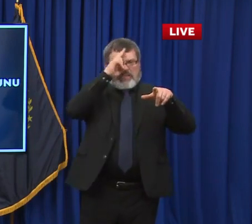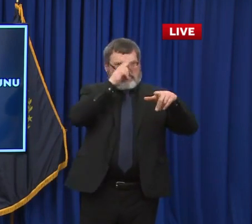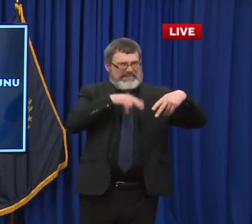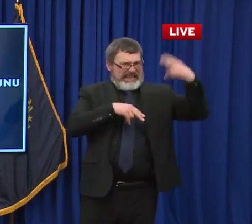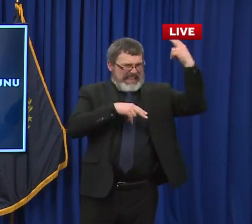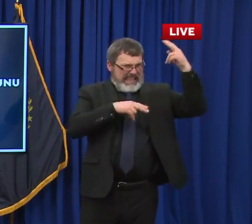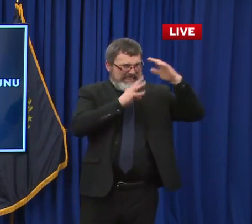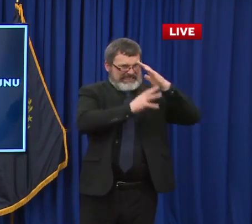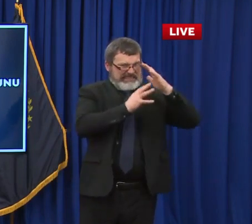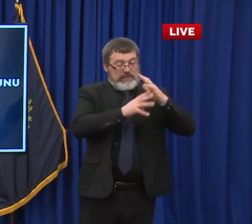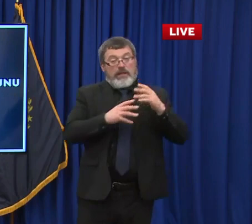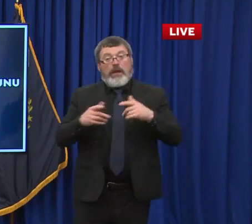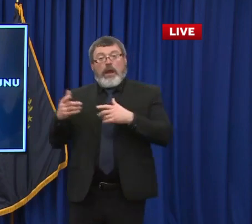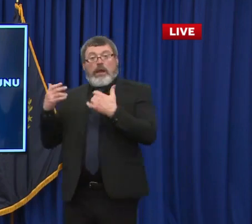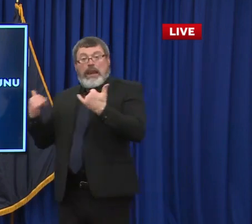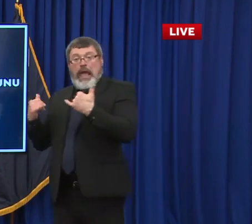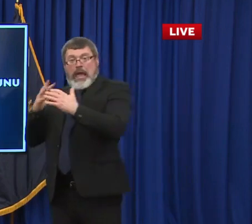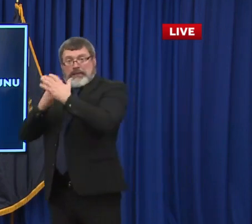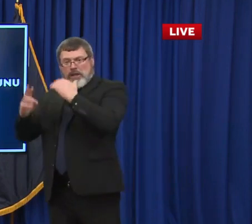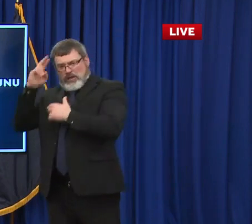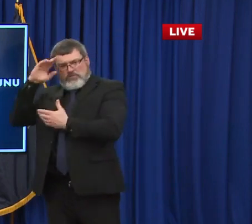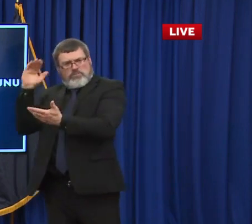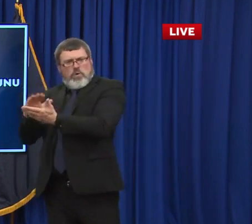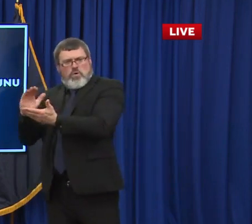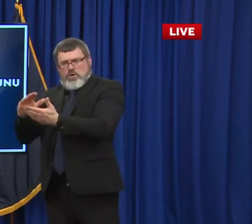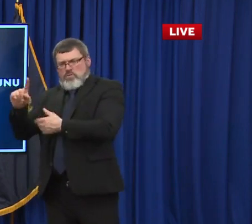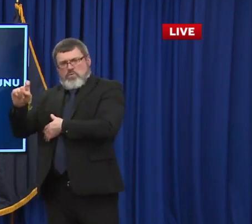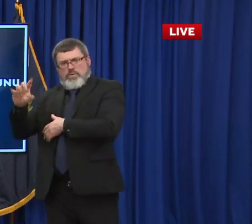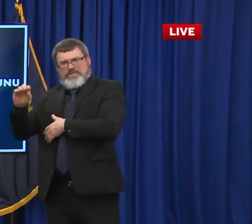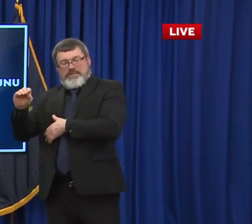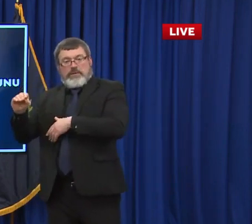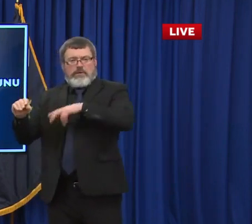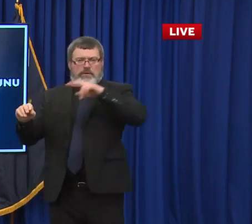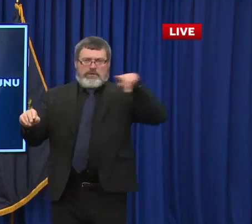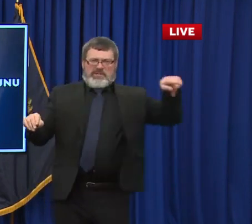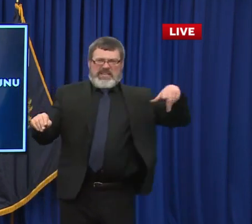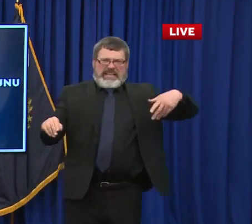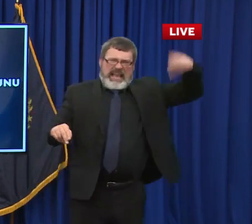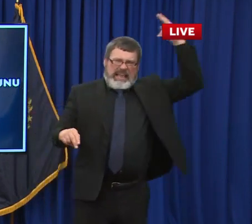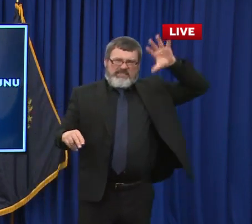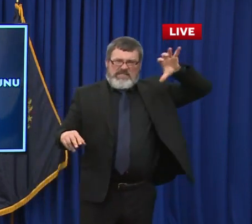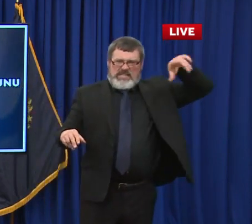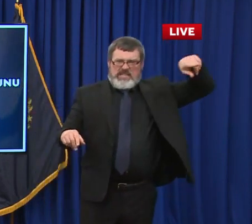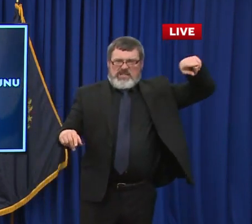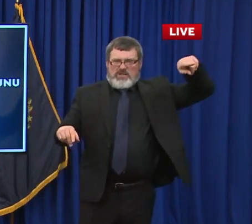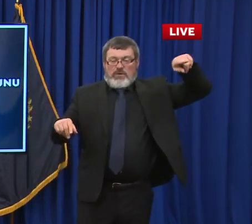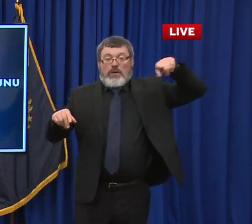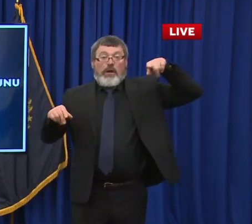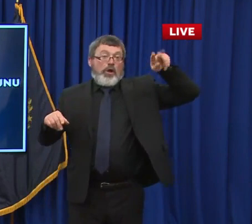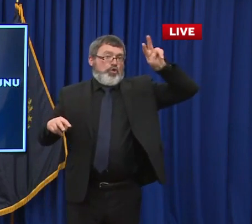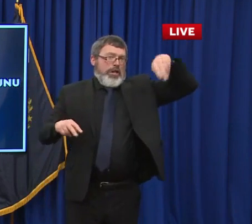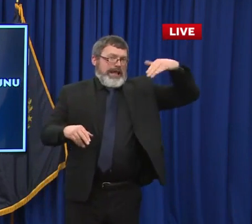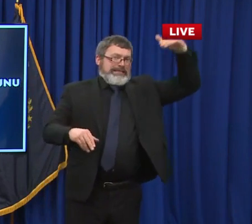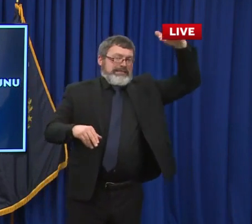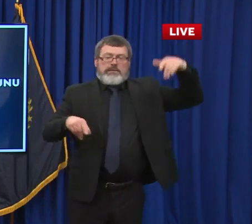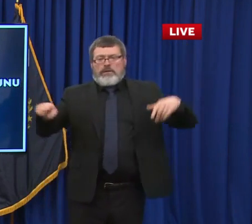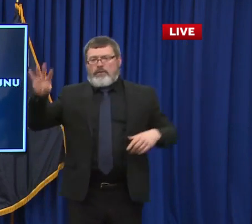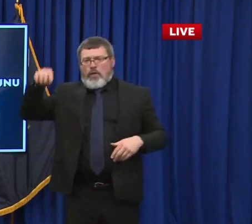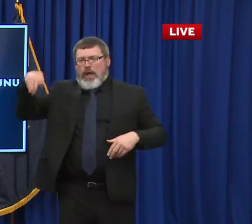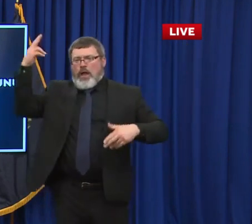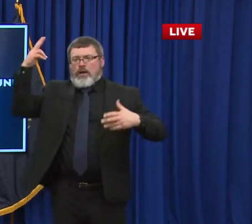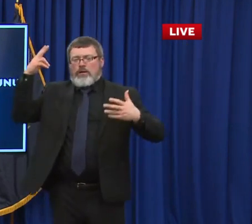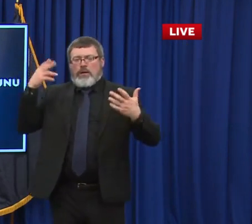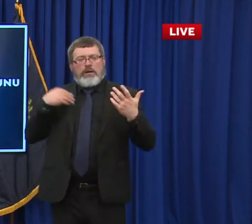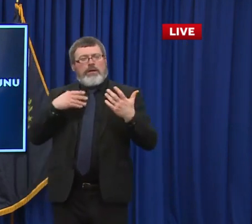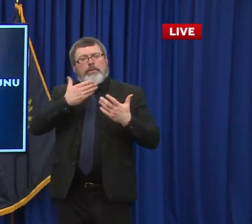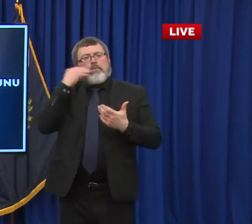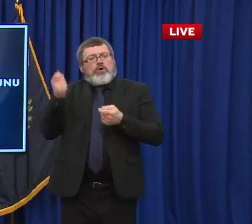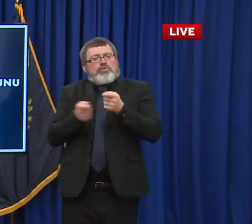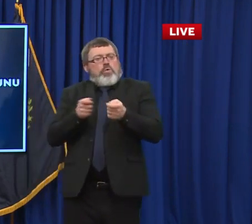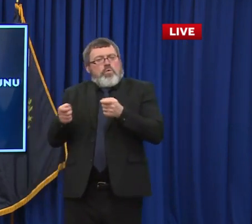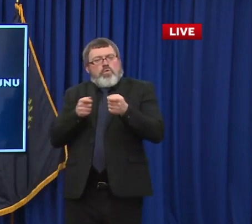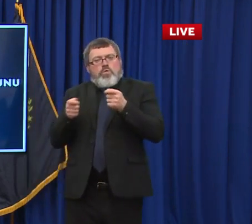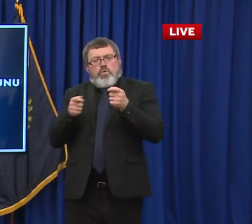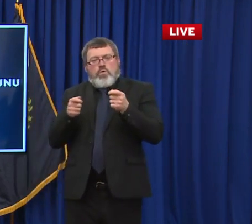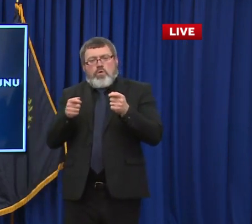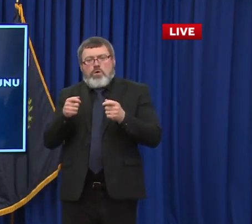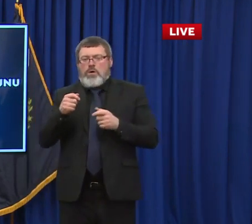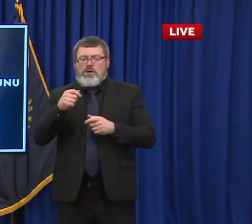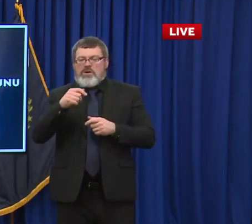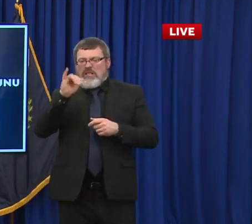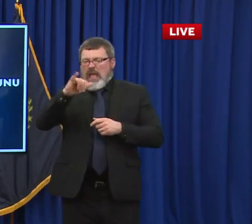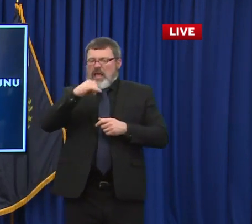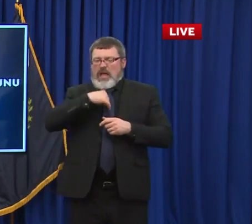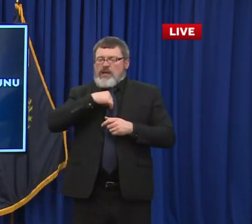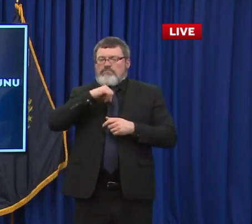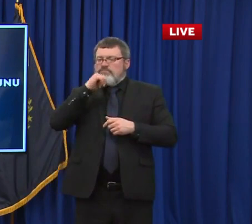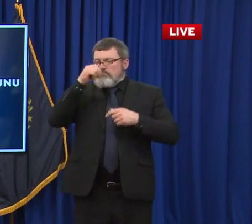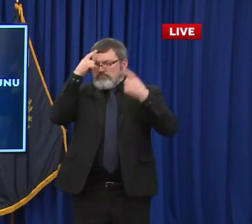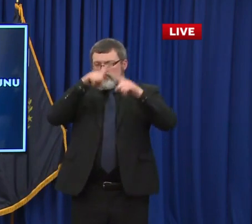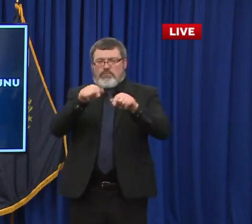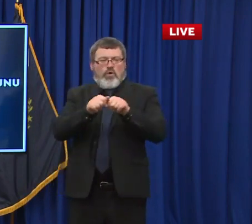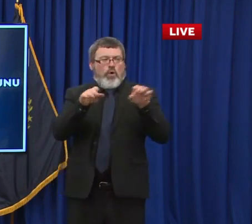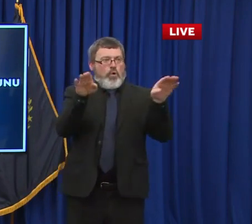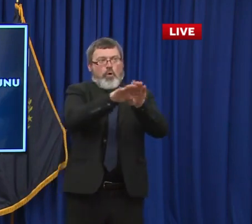THE RATE OF HOSPITALIZATION, MY POINT BEING, EVEN THOUGH THE CASE NUMBERS ARE HIGHER, WE ARE MANAGING IT A LOT BETTER SO YOU DON’T HAVE TO CRUNCH EVERYTHING DOWN, AND THE NEGATIVE EFFECTS